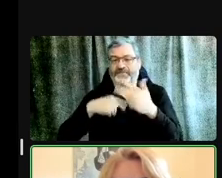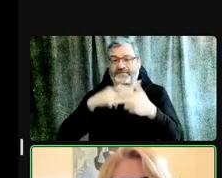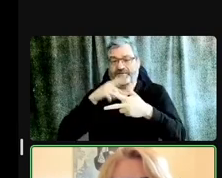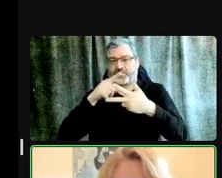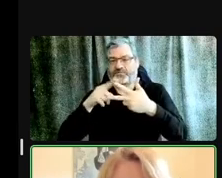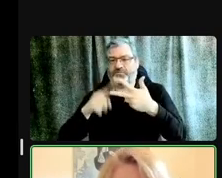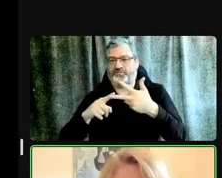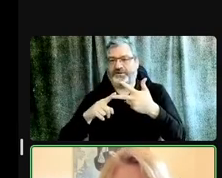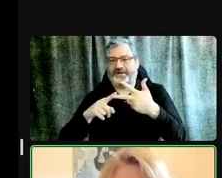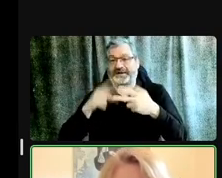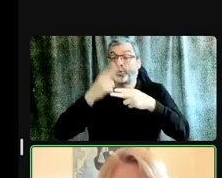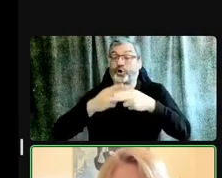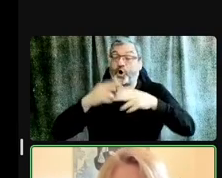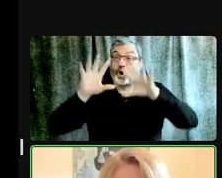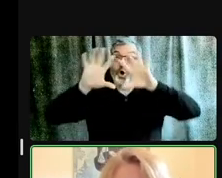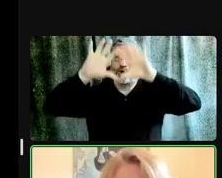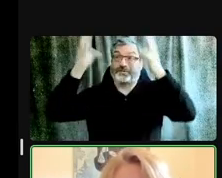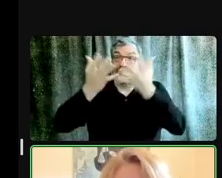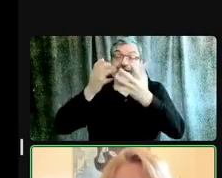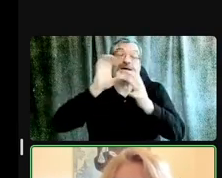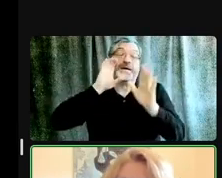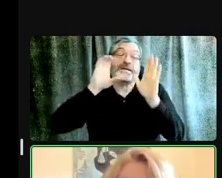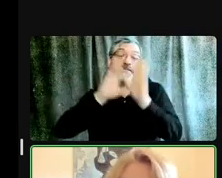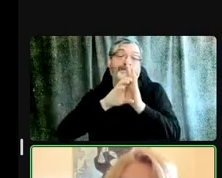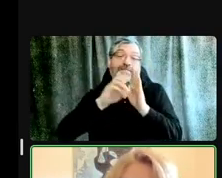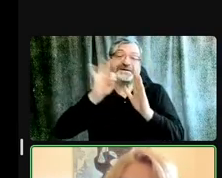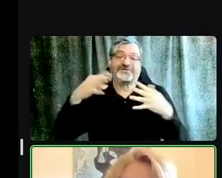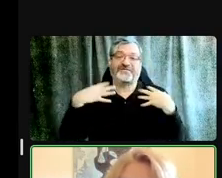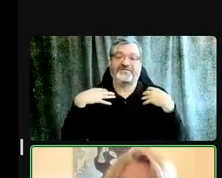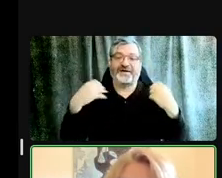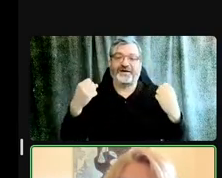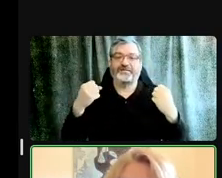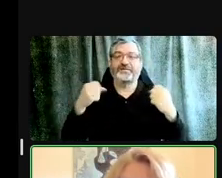This came about during the Pandemic, when the Museum was closed.